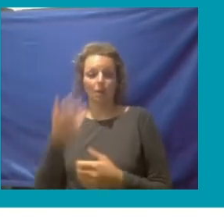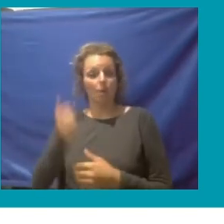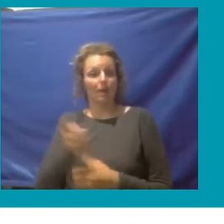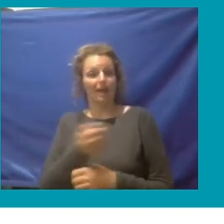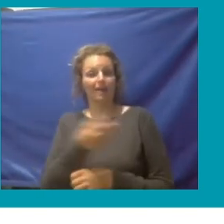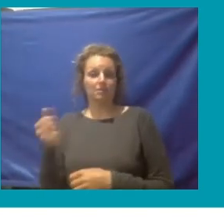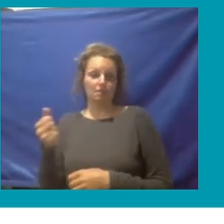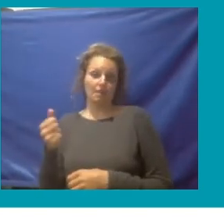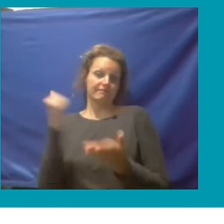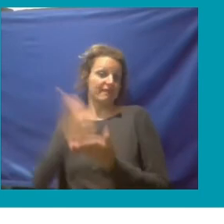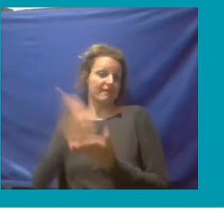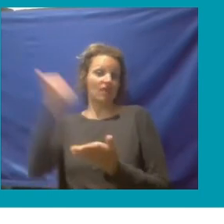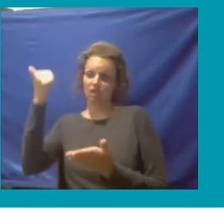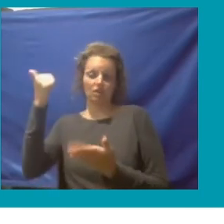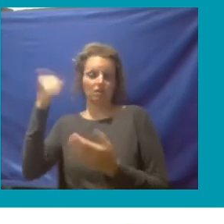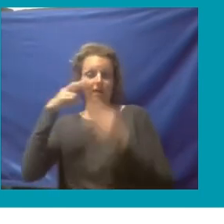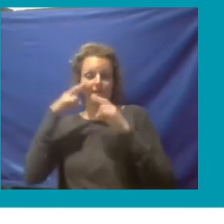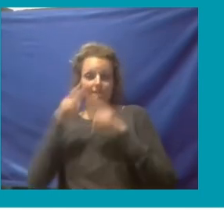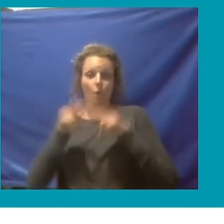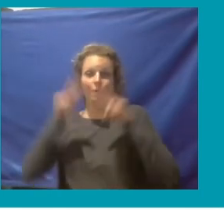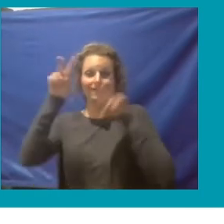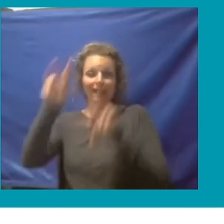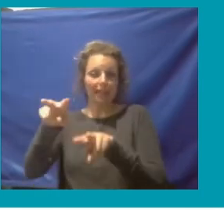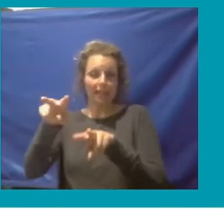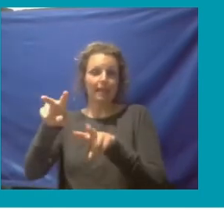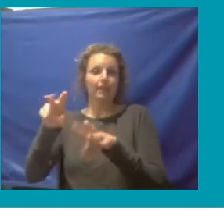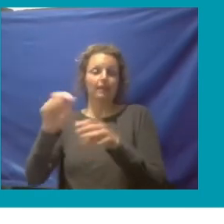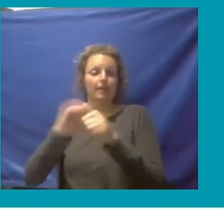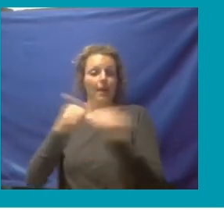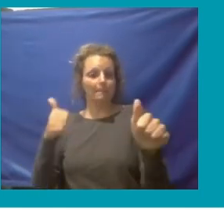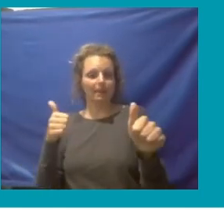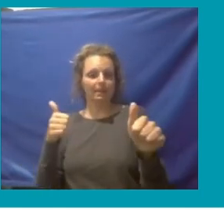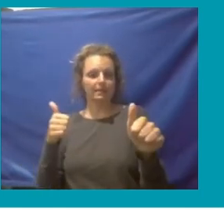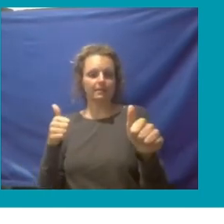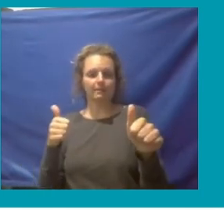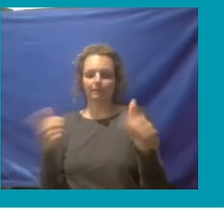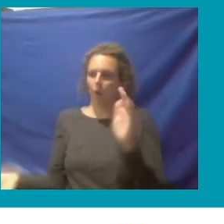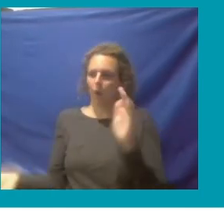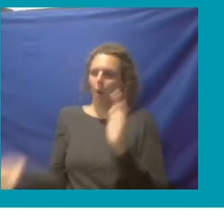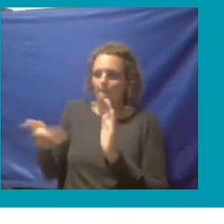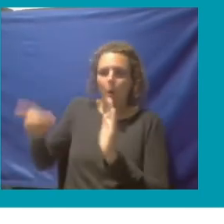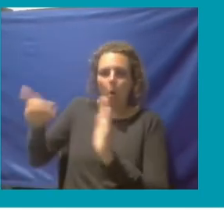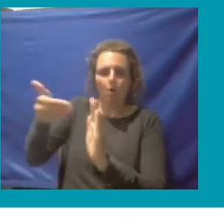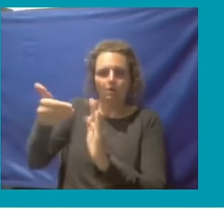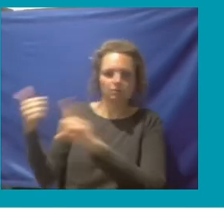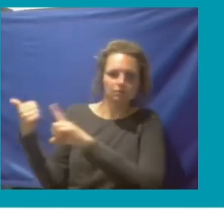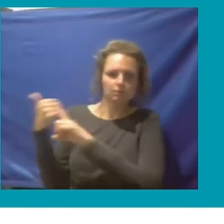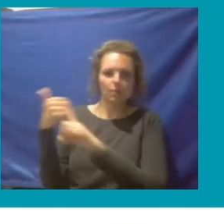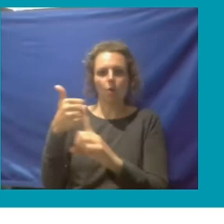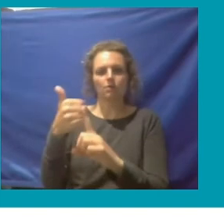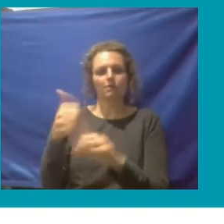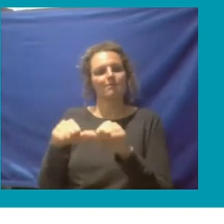enlightened companies on board still do have. But something happened in COVID. I don't know whether it was a combination of Black Lives.